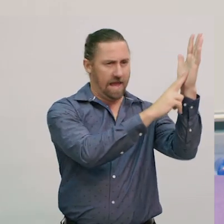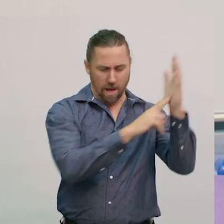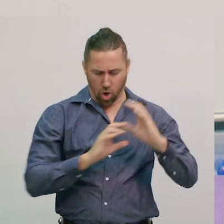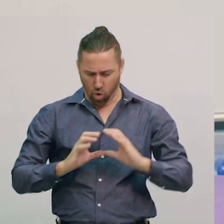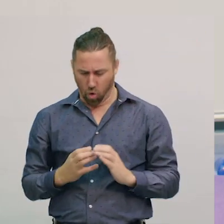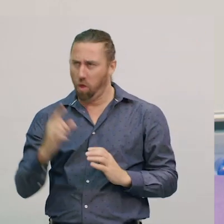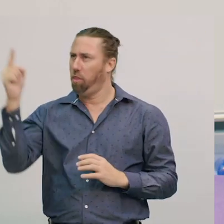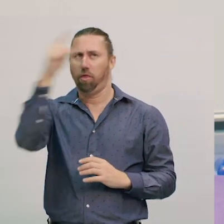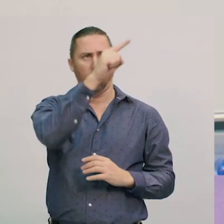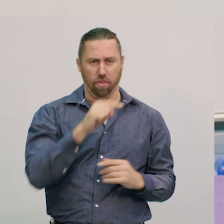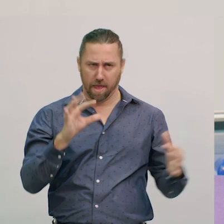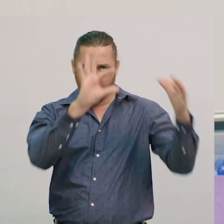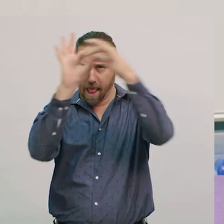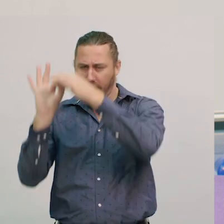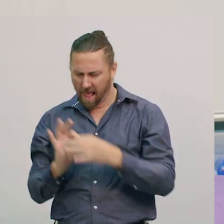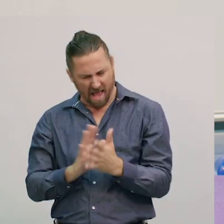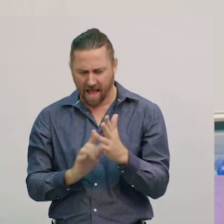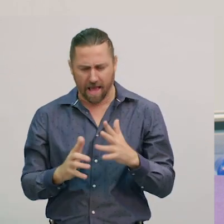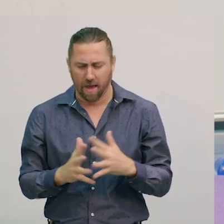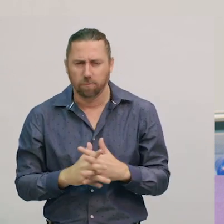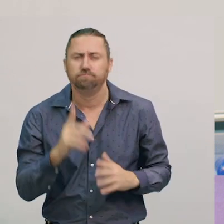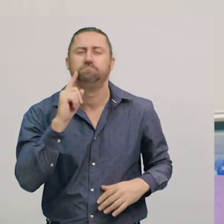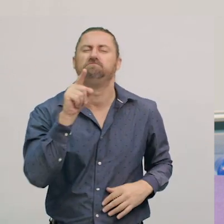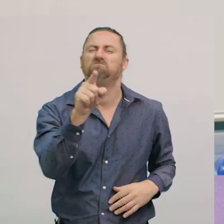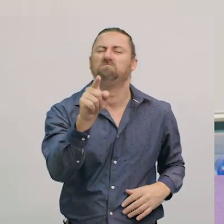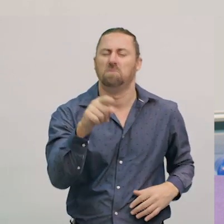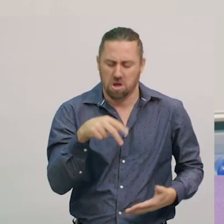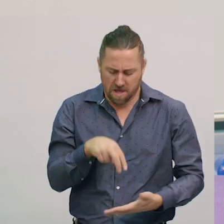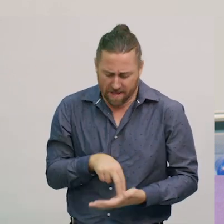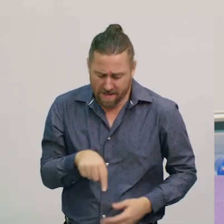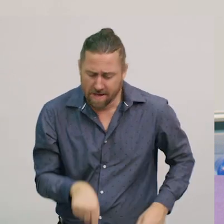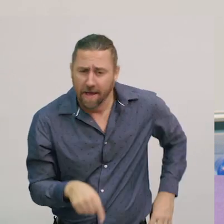The Sun and the Moon appear to be the same size when we view them from Earth.